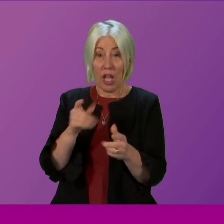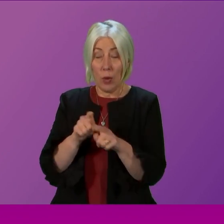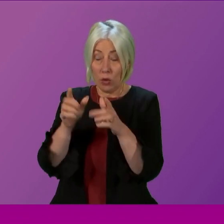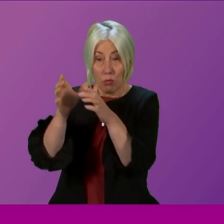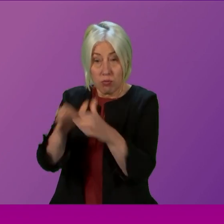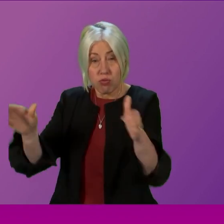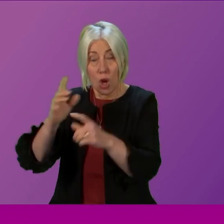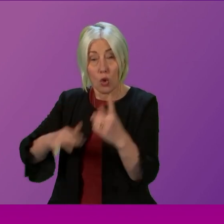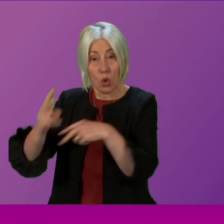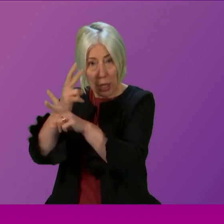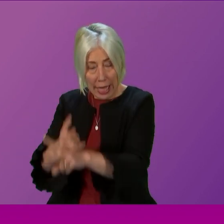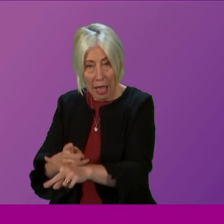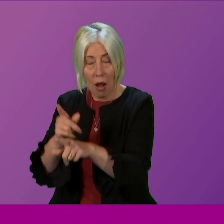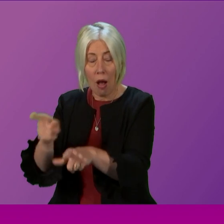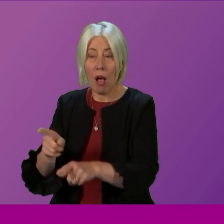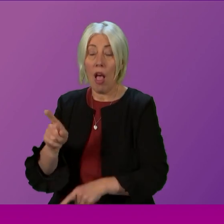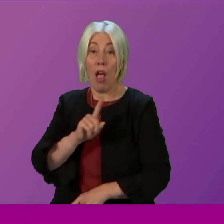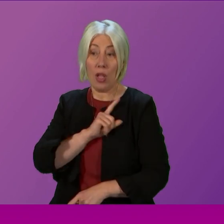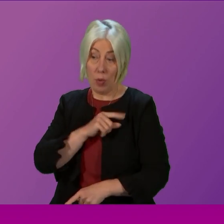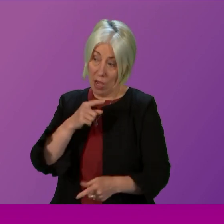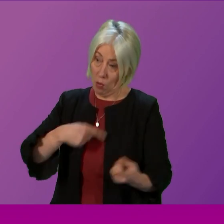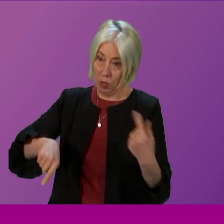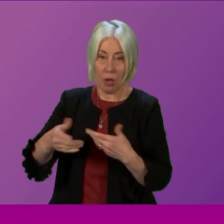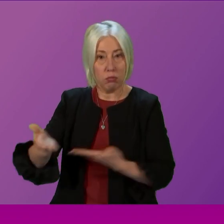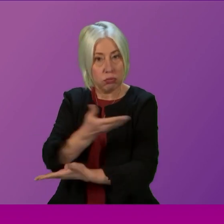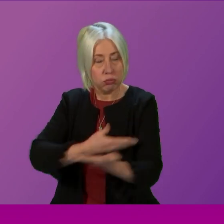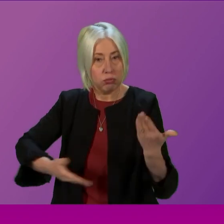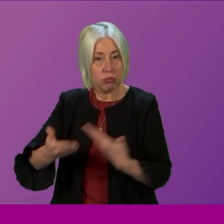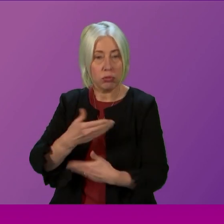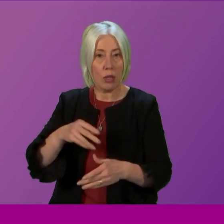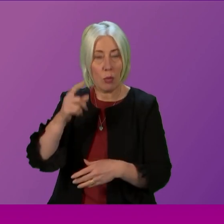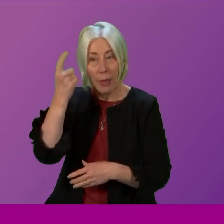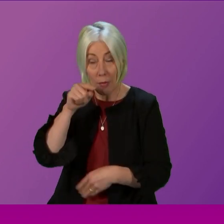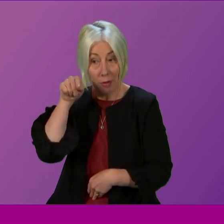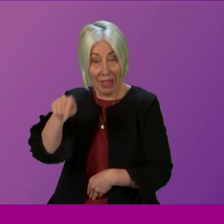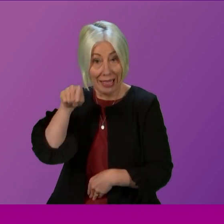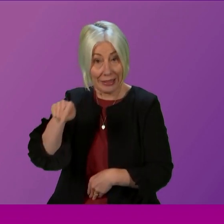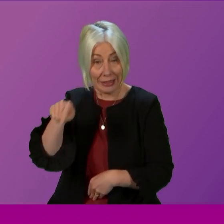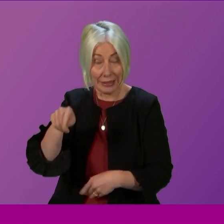which is why so much of what we speak about is directed at exactly that. That